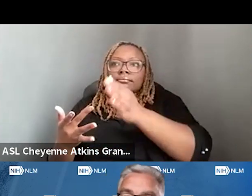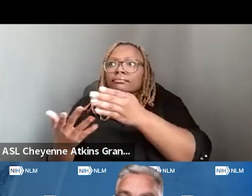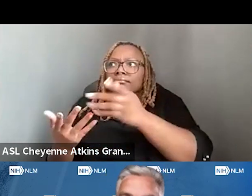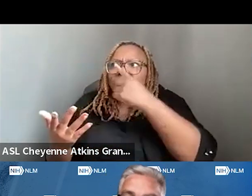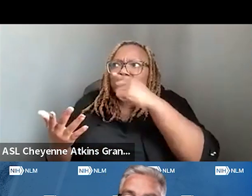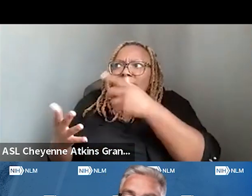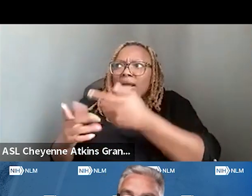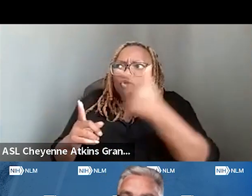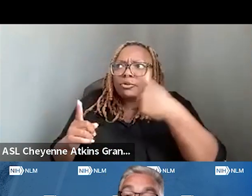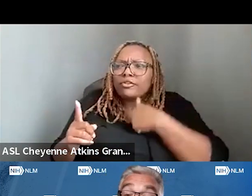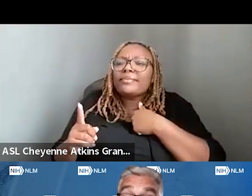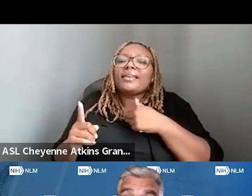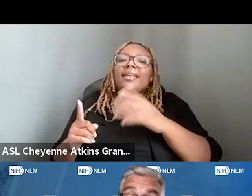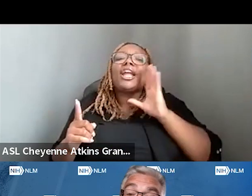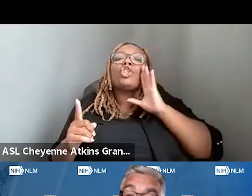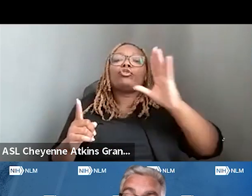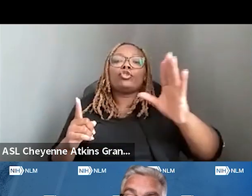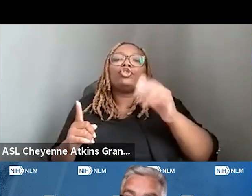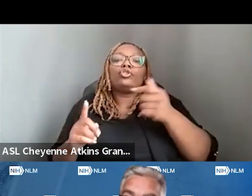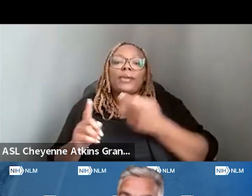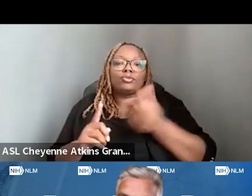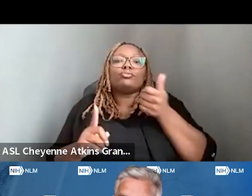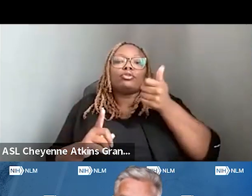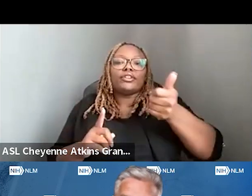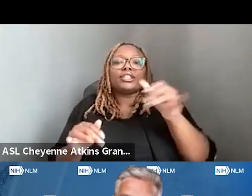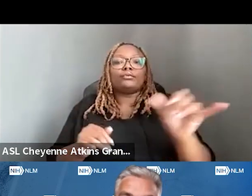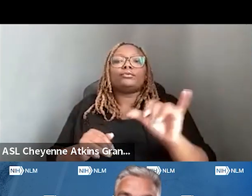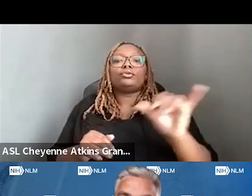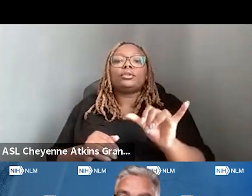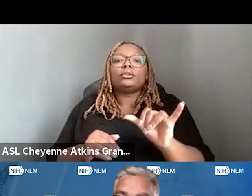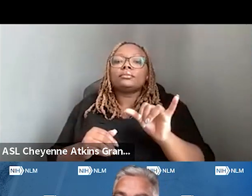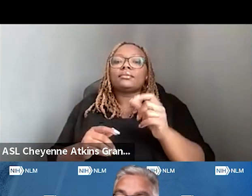That you will -- in the future, you will be able to remove yourself as someone's delegate.